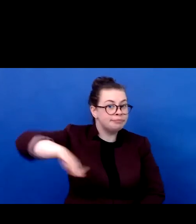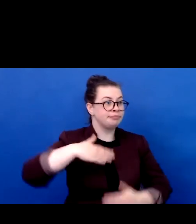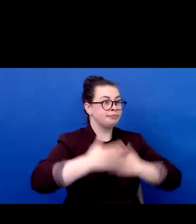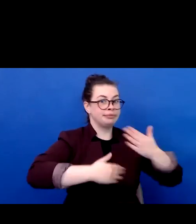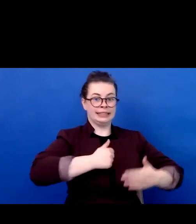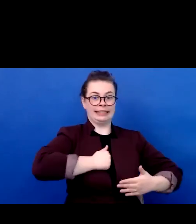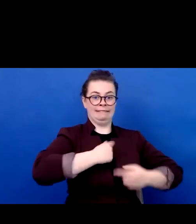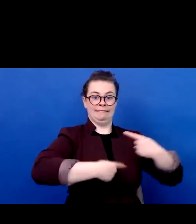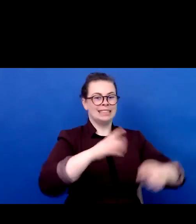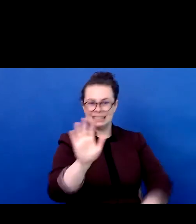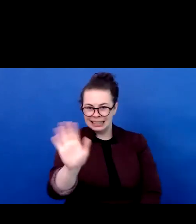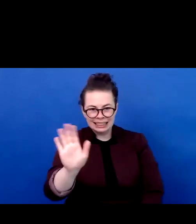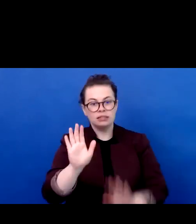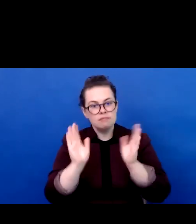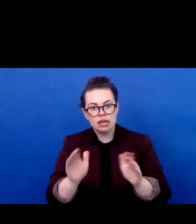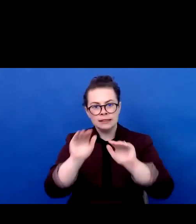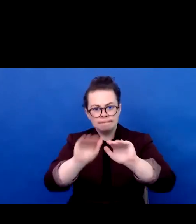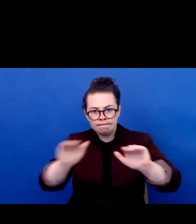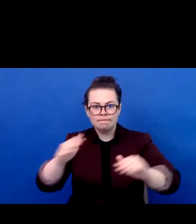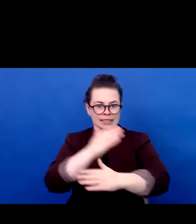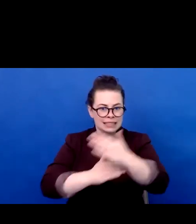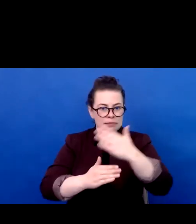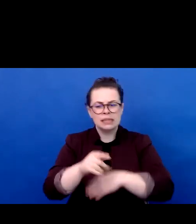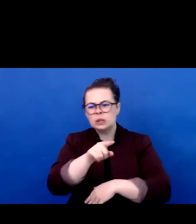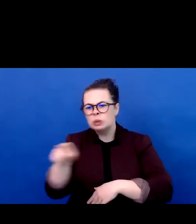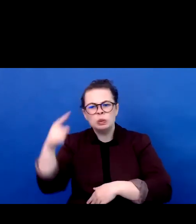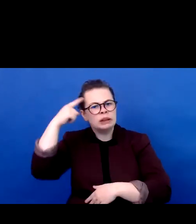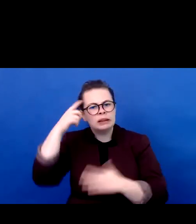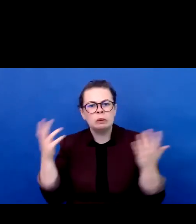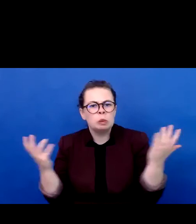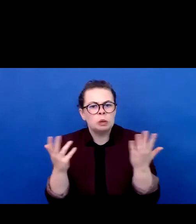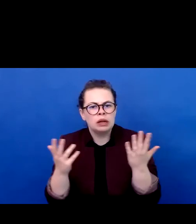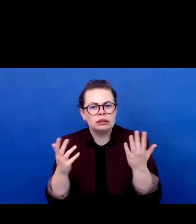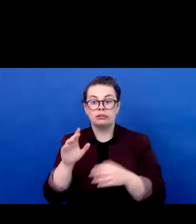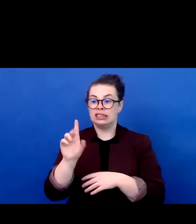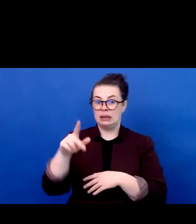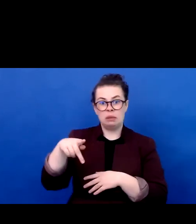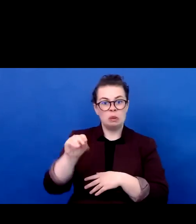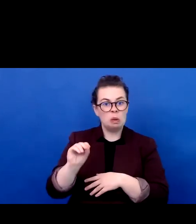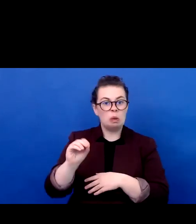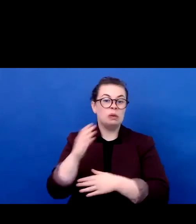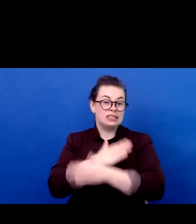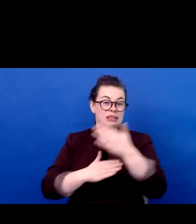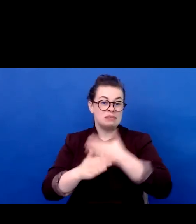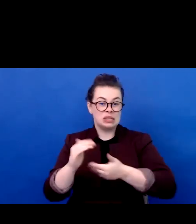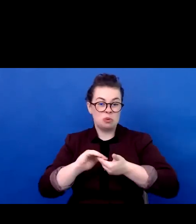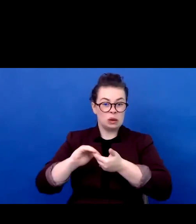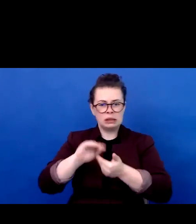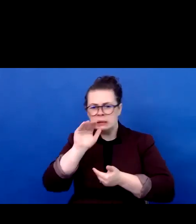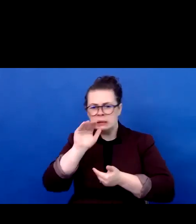this is i am telling this from my few years of experience with this initiatives thank you